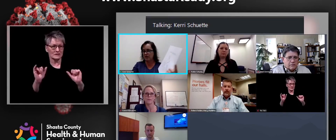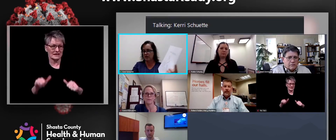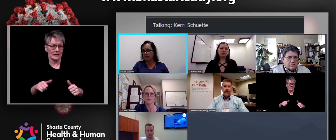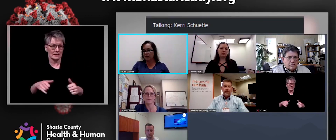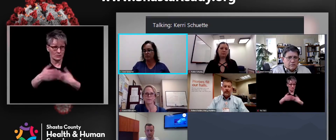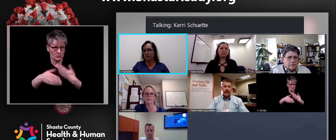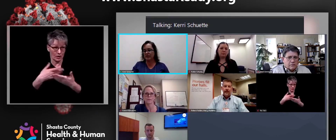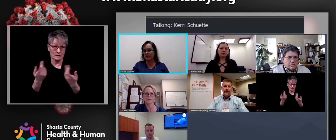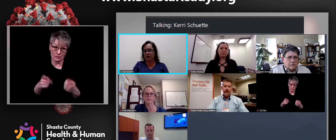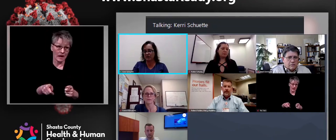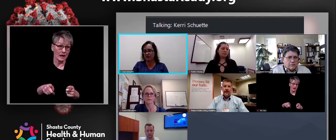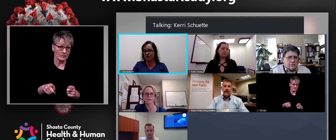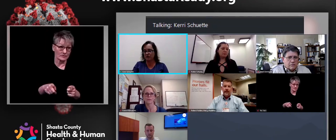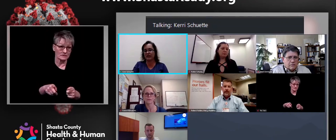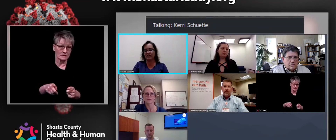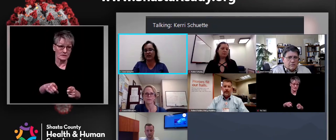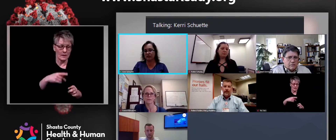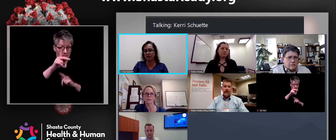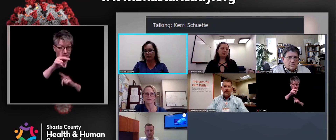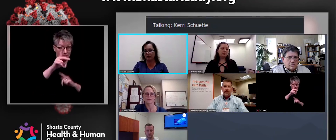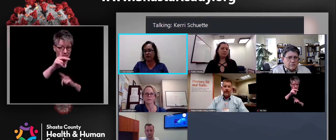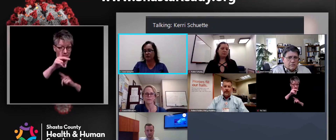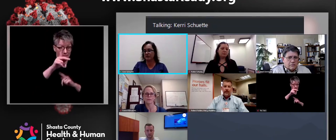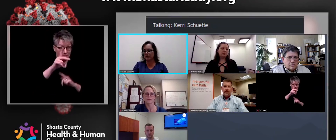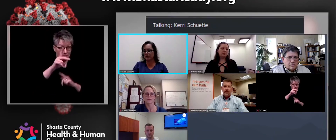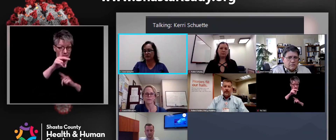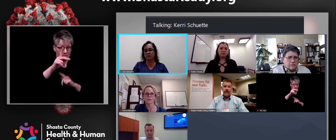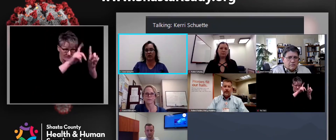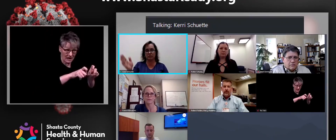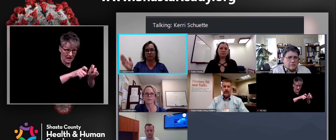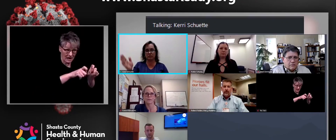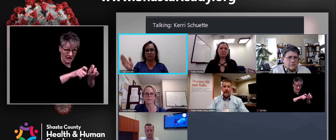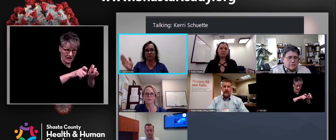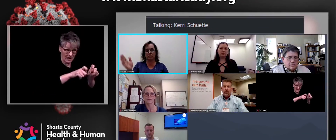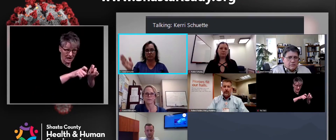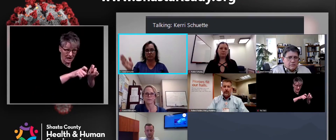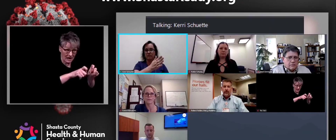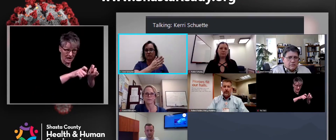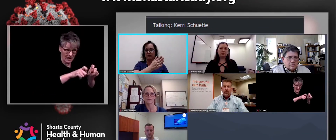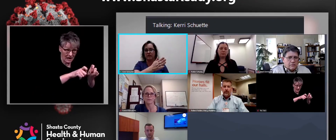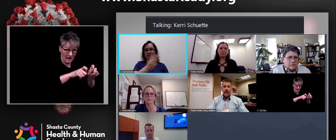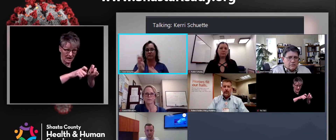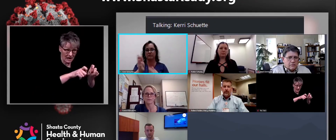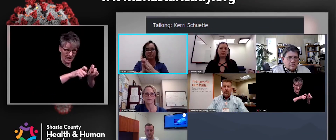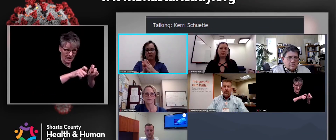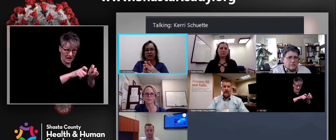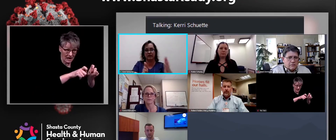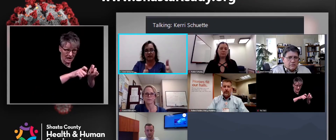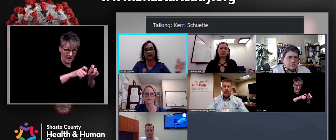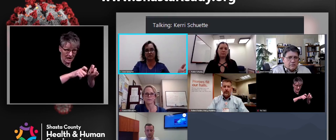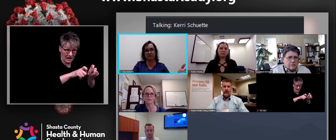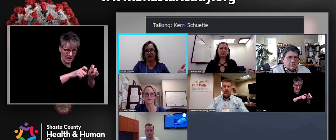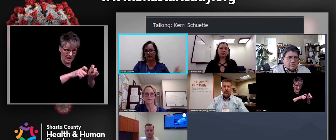So people test positive, then they later become sick and have to be hospitalized at a later